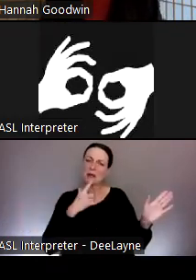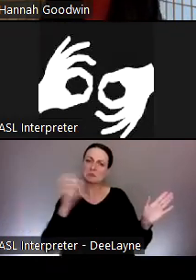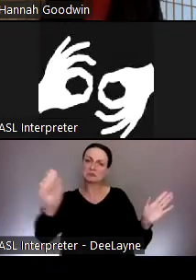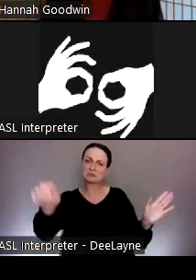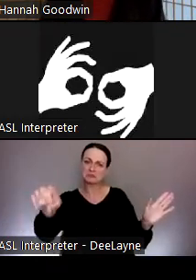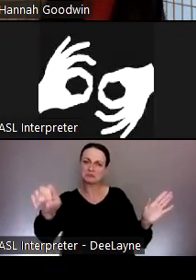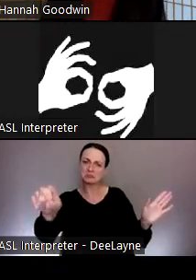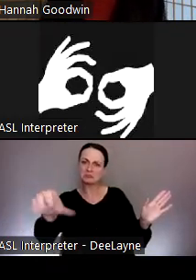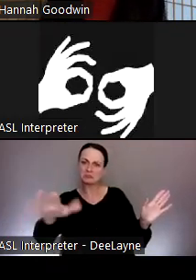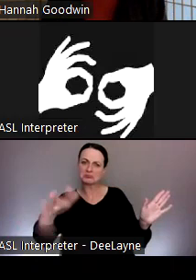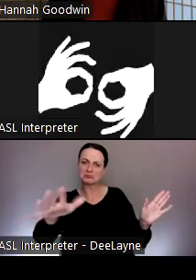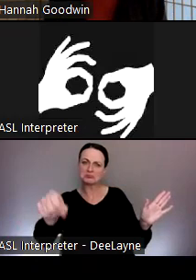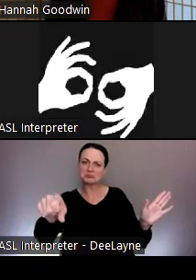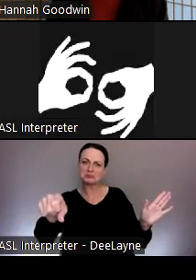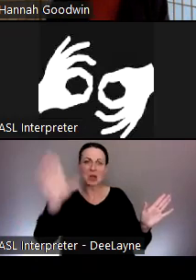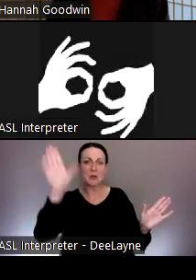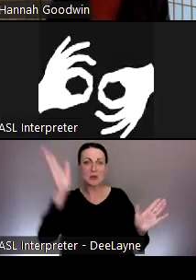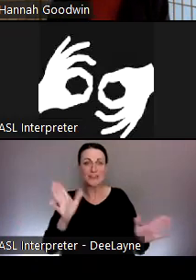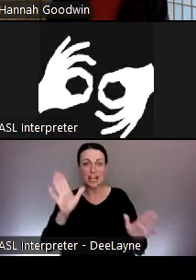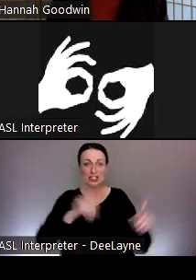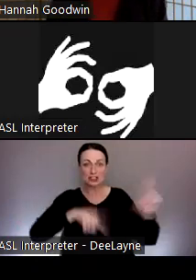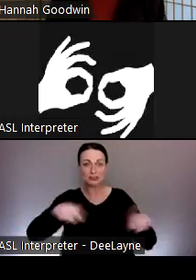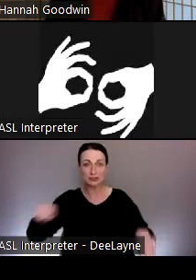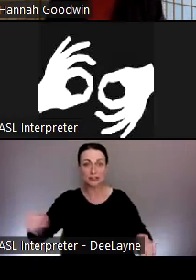That kind of presenter diversity is a good thing.